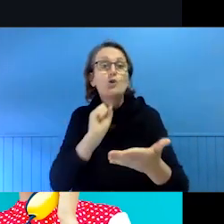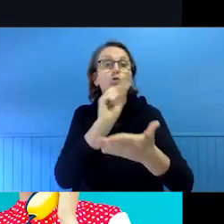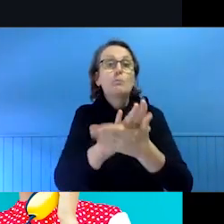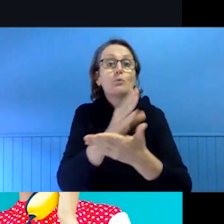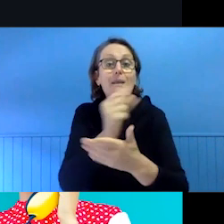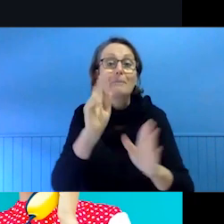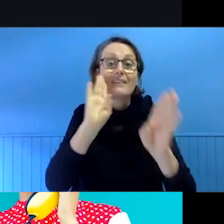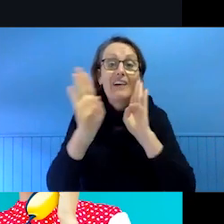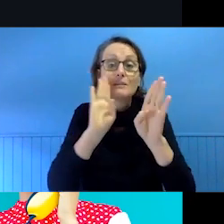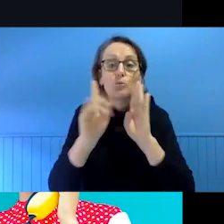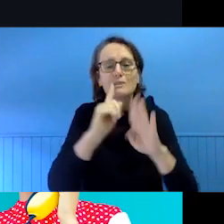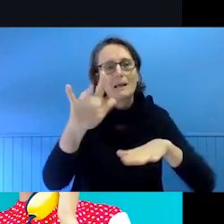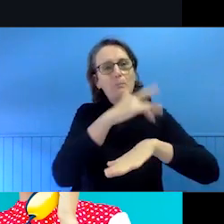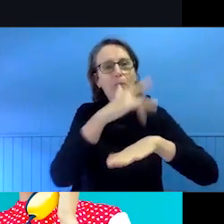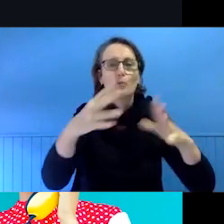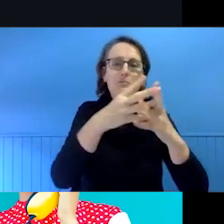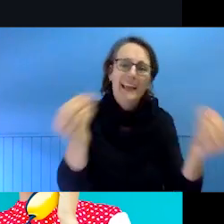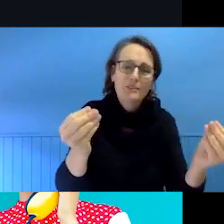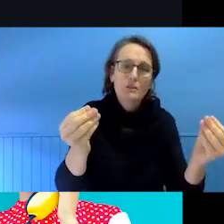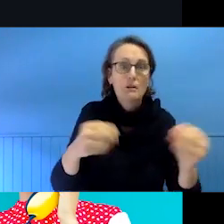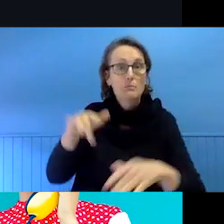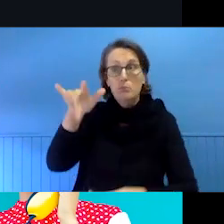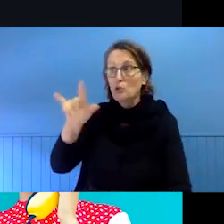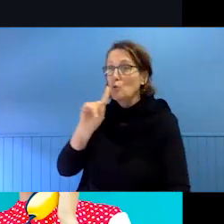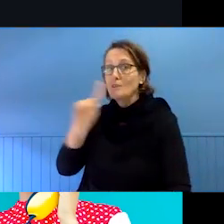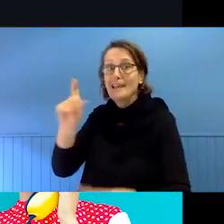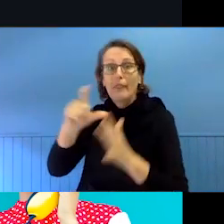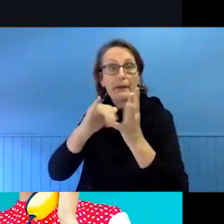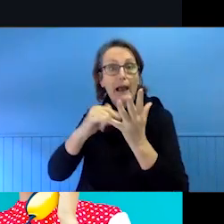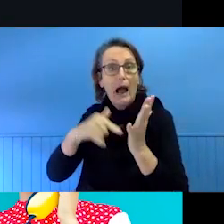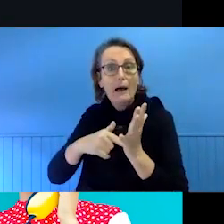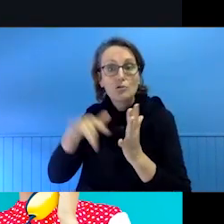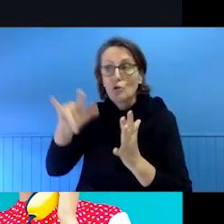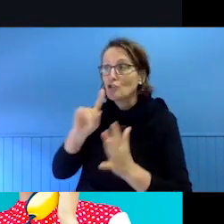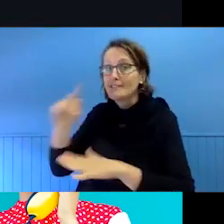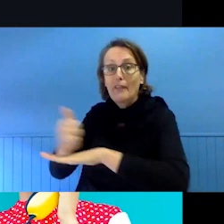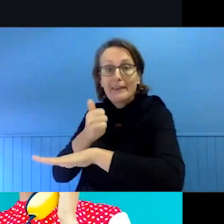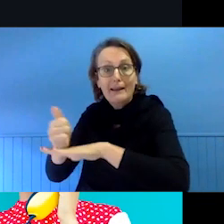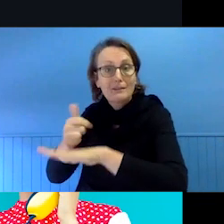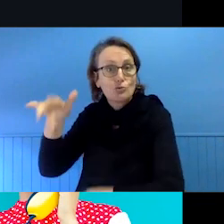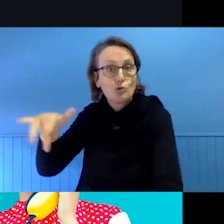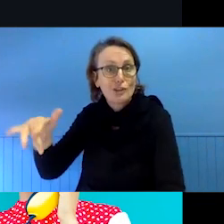performance has been cancelled, before you have contacted the cast and let them know. You also want to think about the order in which